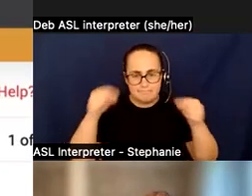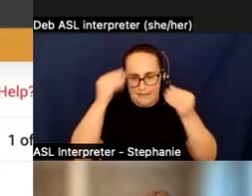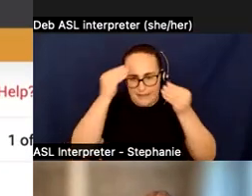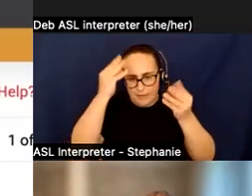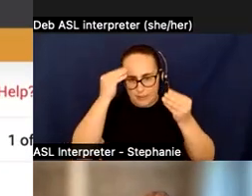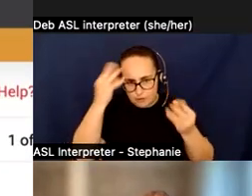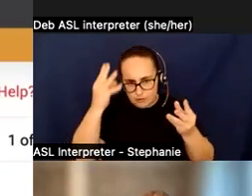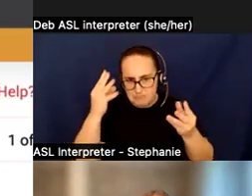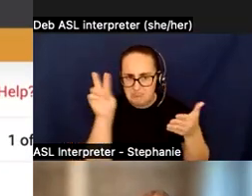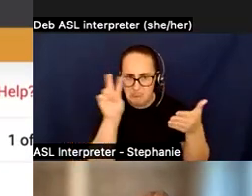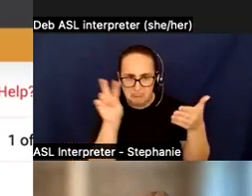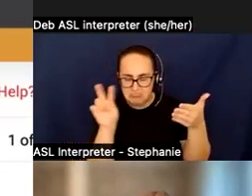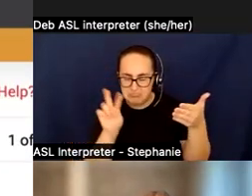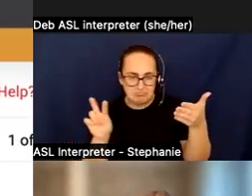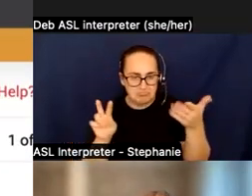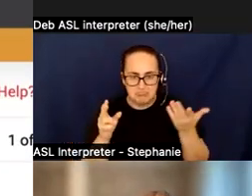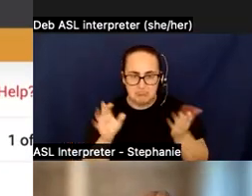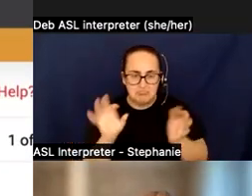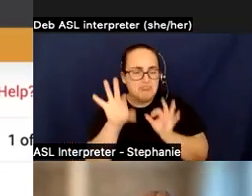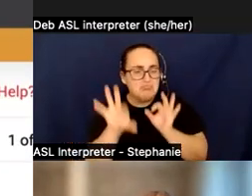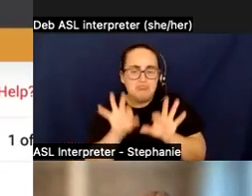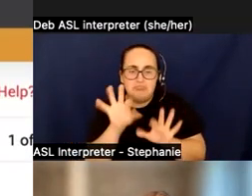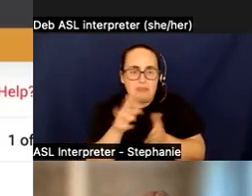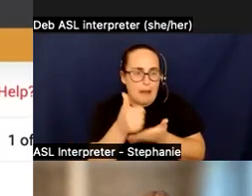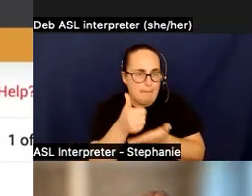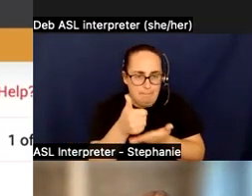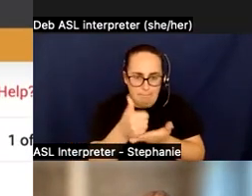through them. They're just there to help you out as you go through and have some good reminders.